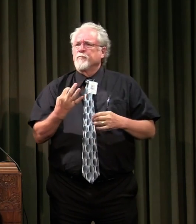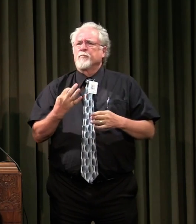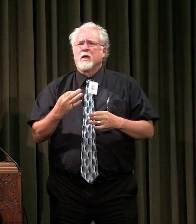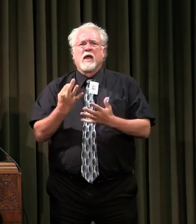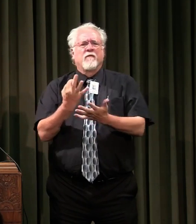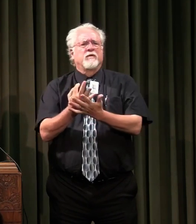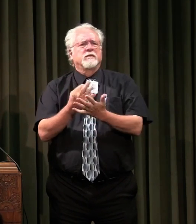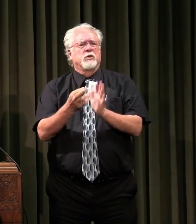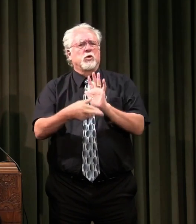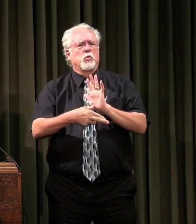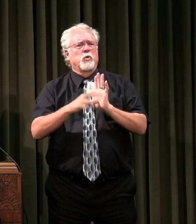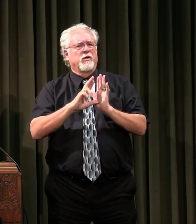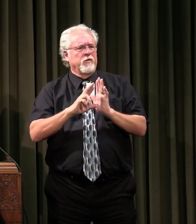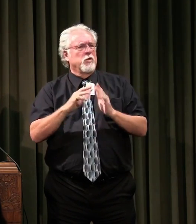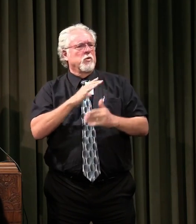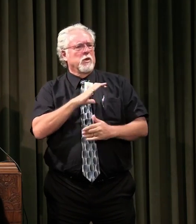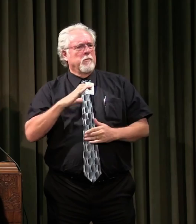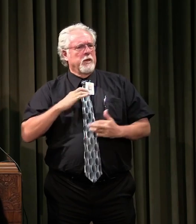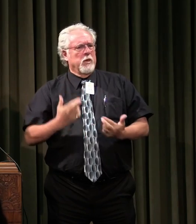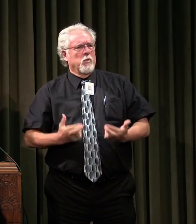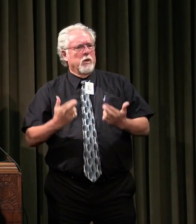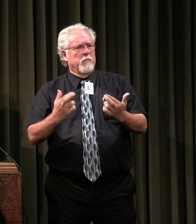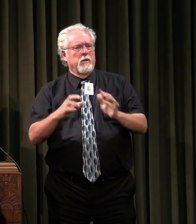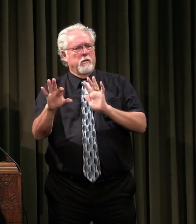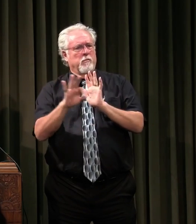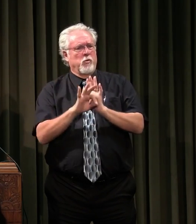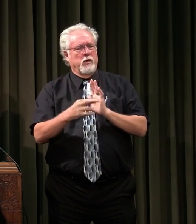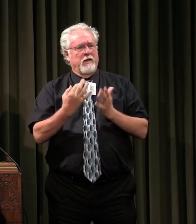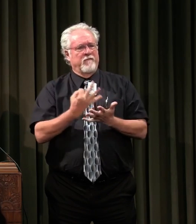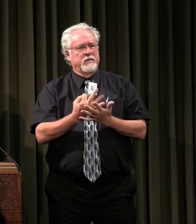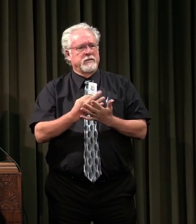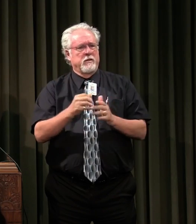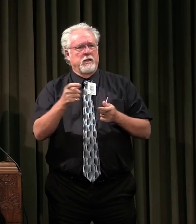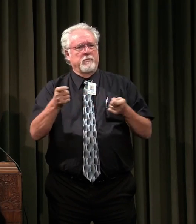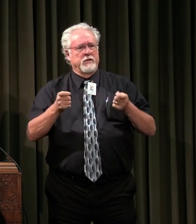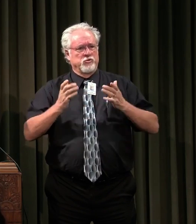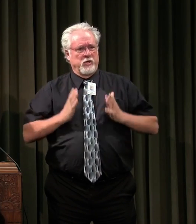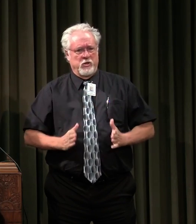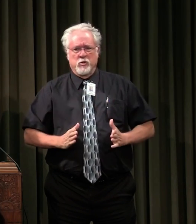Review Committee recommended appointing a fiscal administrator to move long